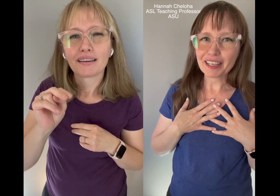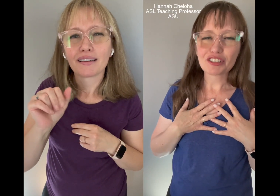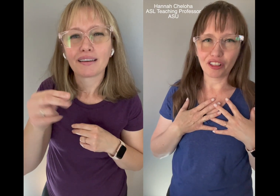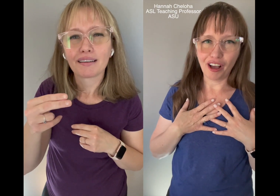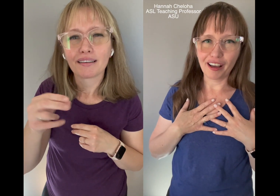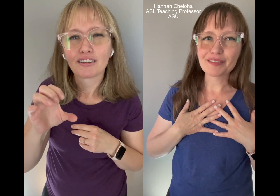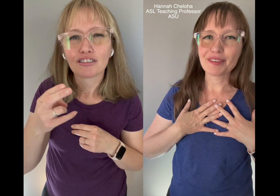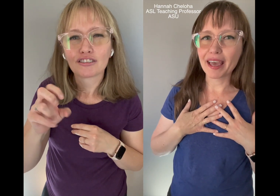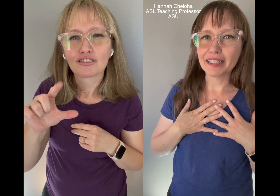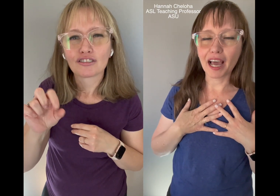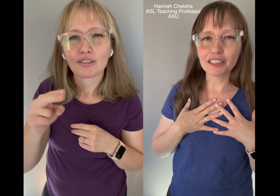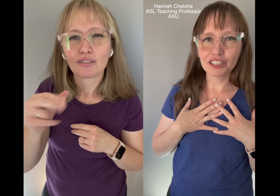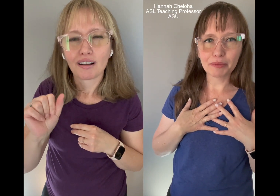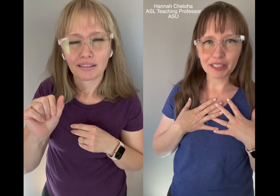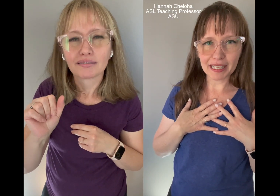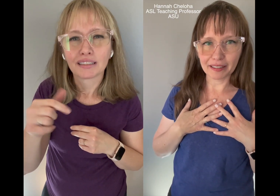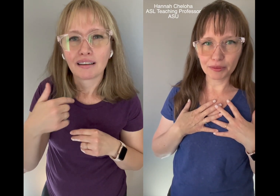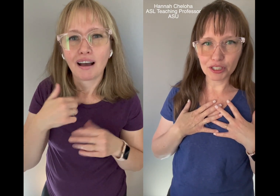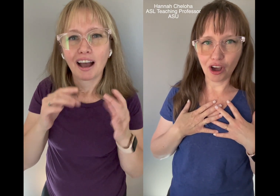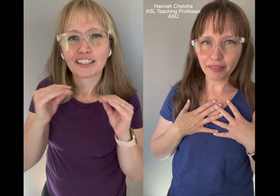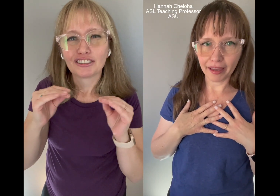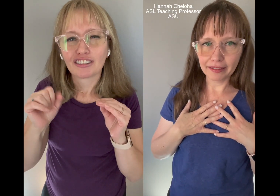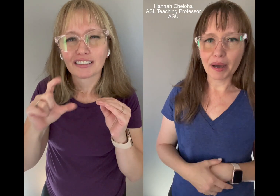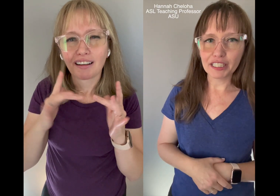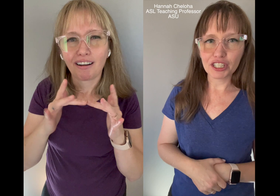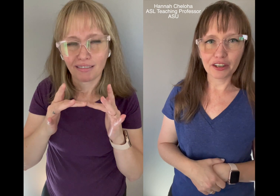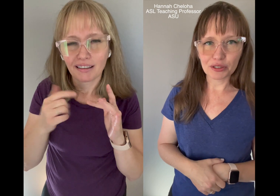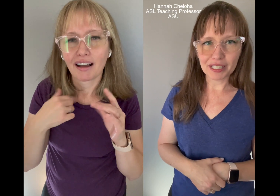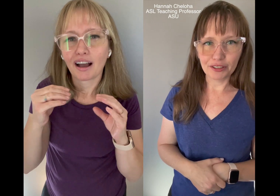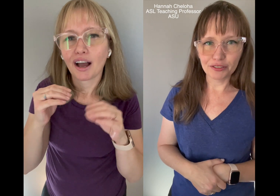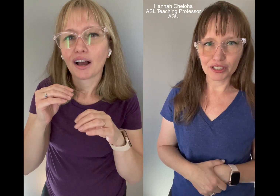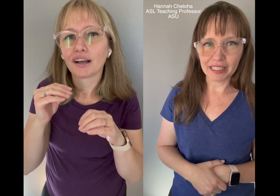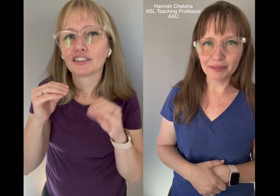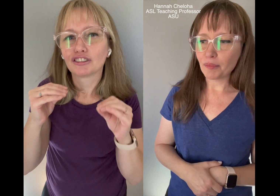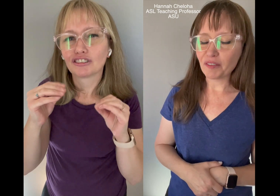Cheloha and I teach American Sign Language online I teach at Arizona State University I'm